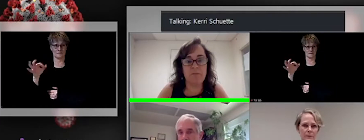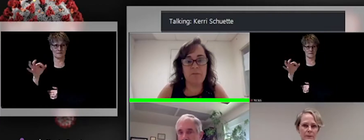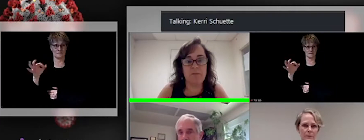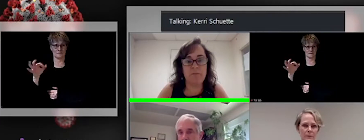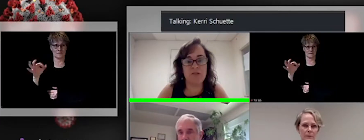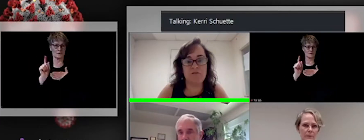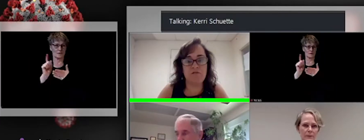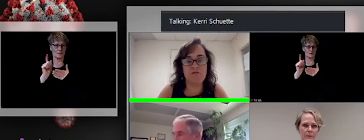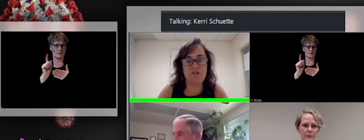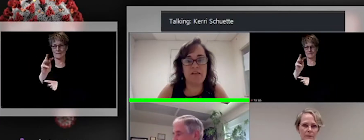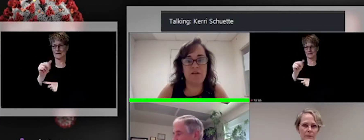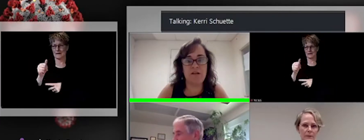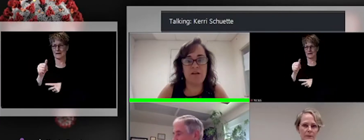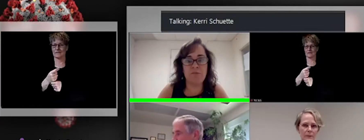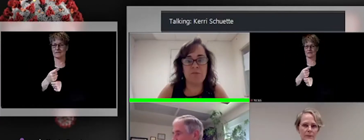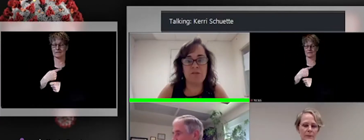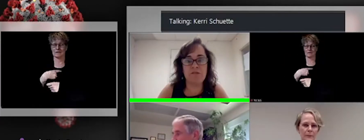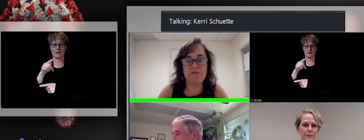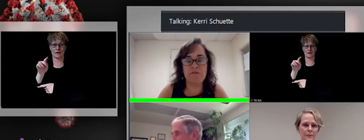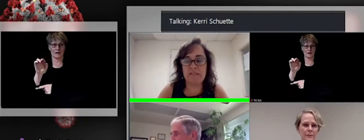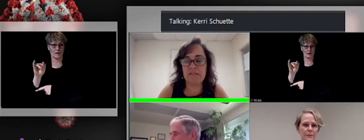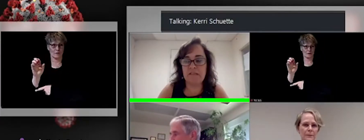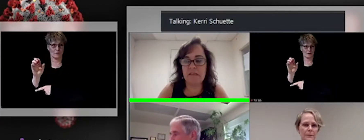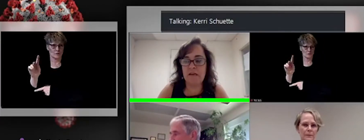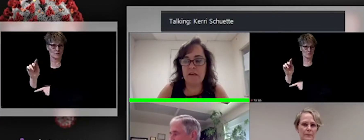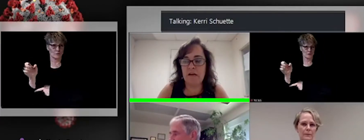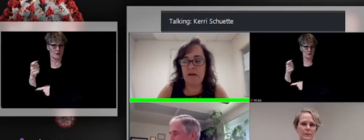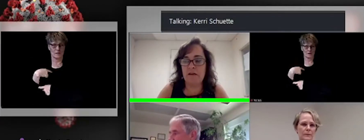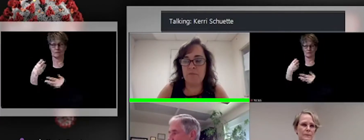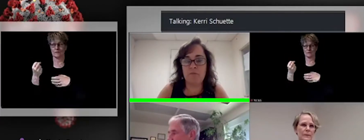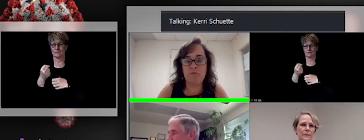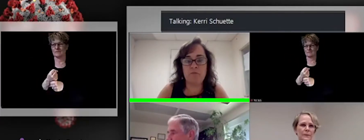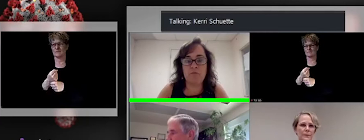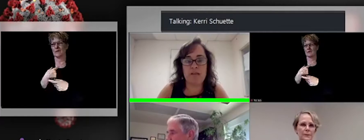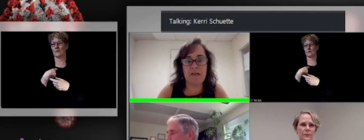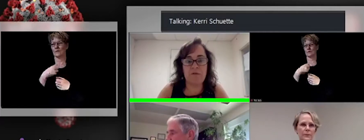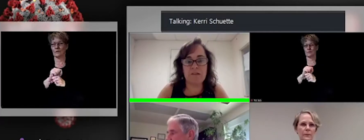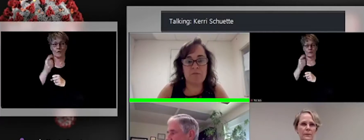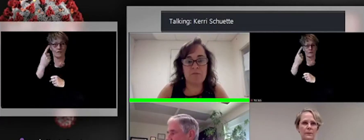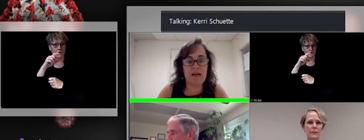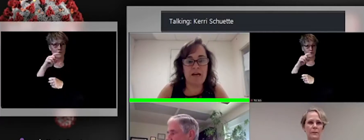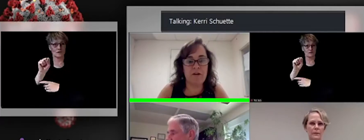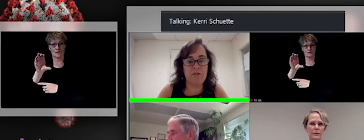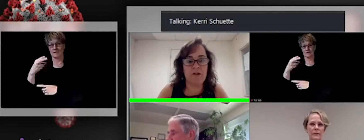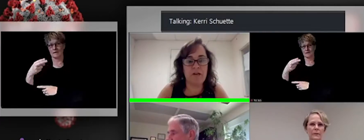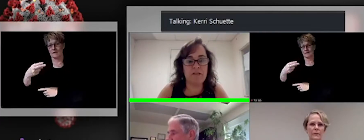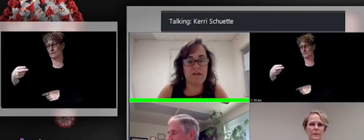Information Officer for Shasta County Health and Human Services. Today, with us we have